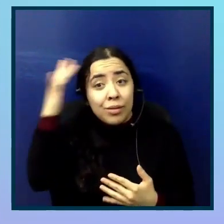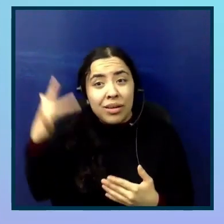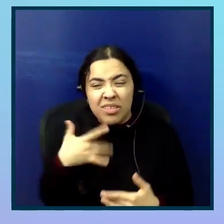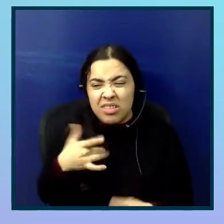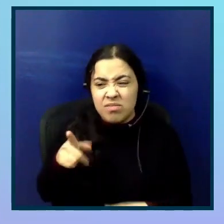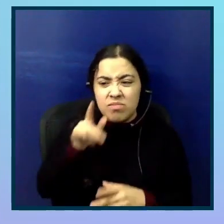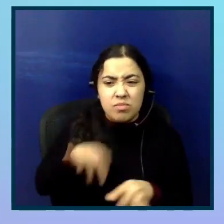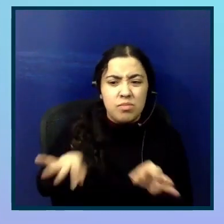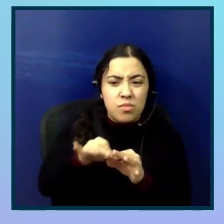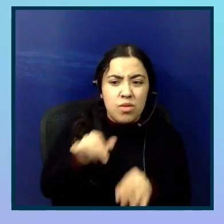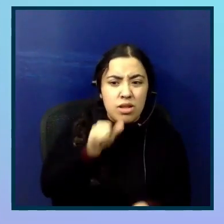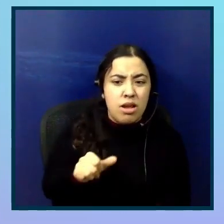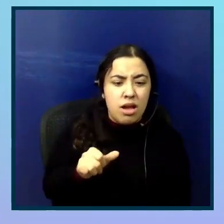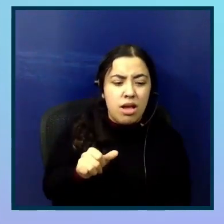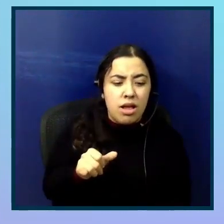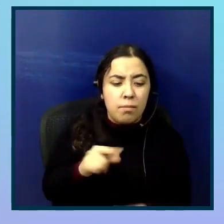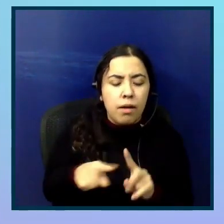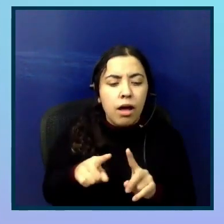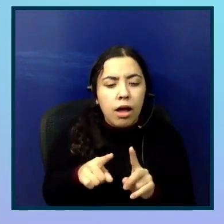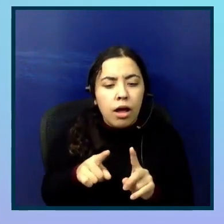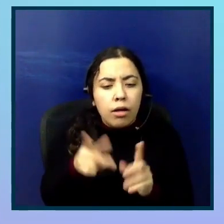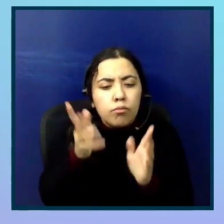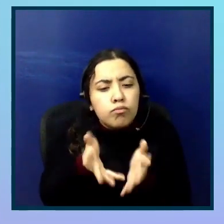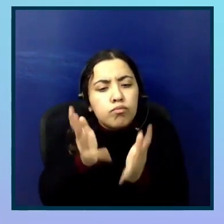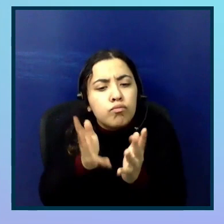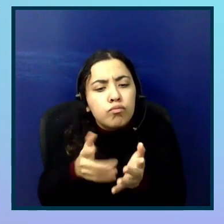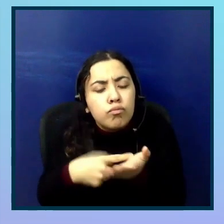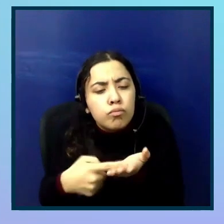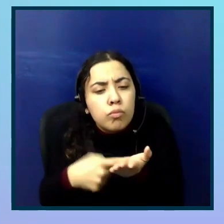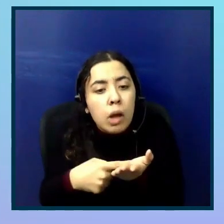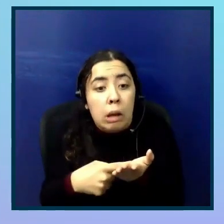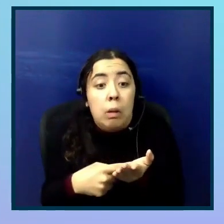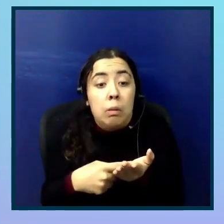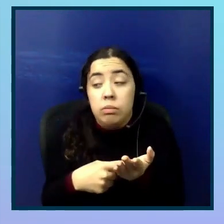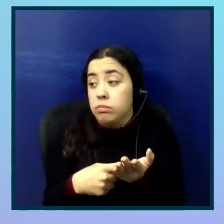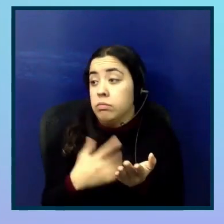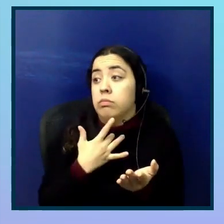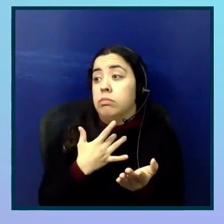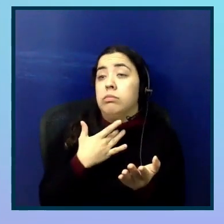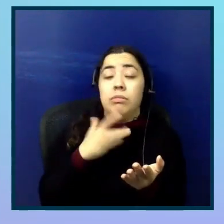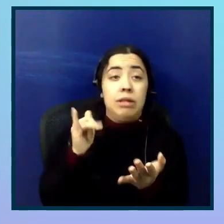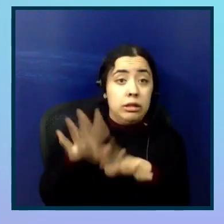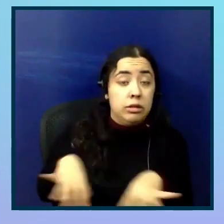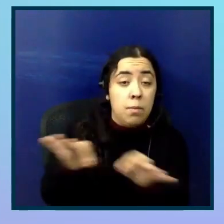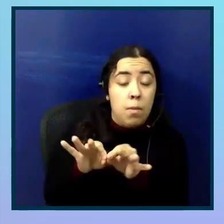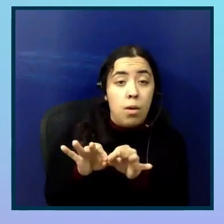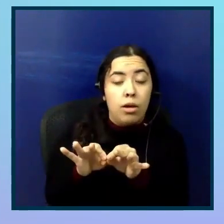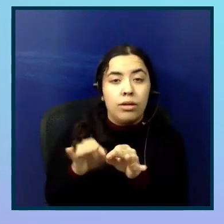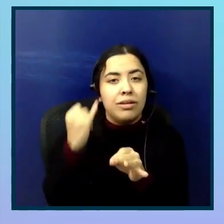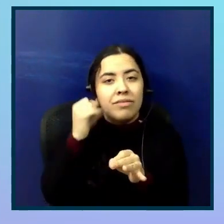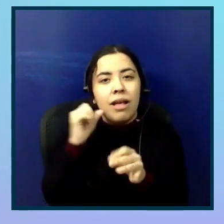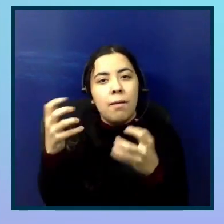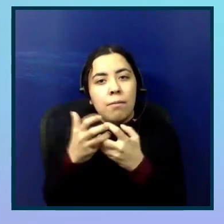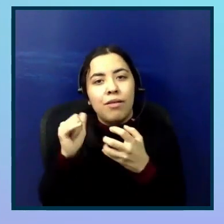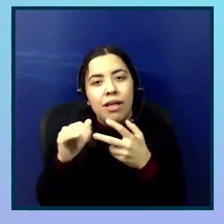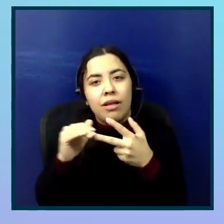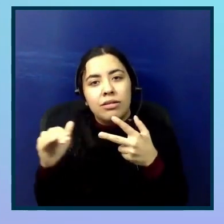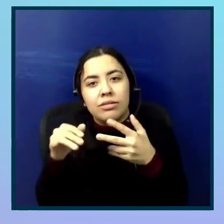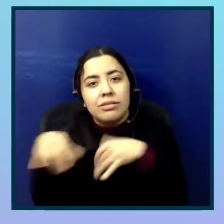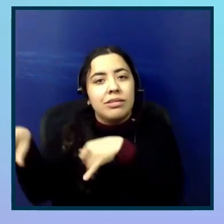And then you talk to a user and you realize, oh no, that's actually really critical even if it doesn't match the standard. And so transcription services are a great example